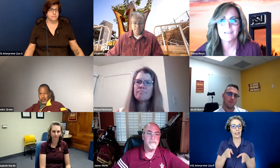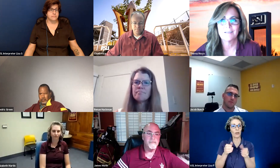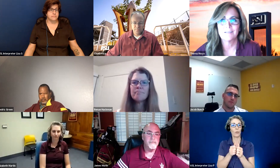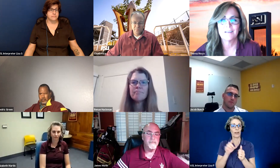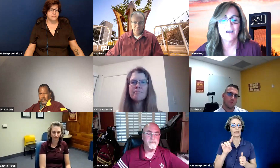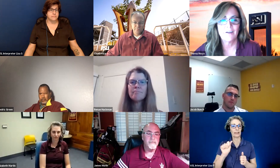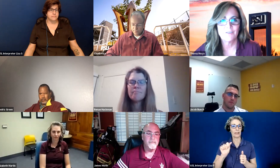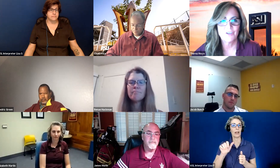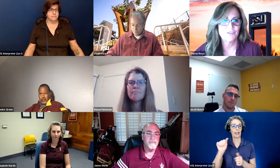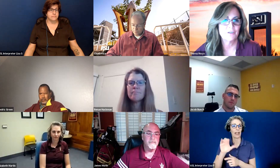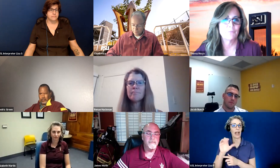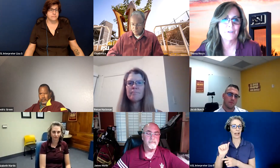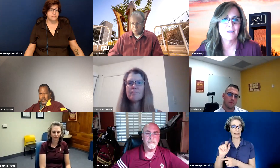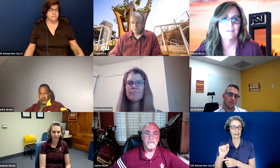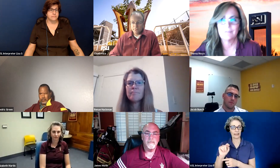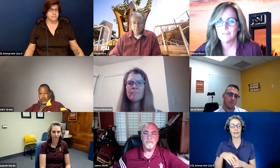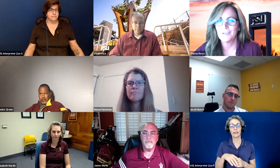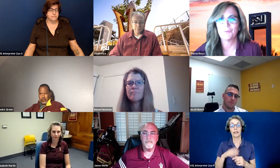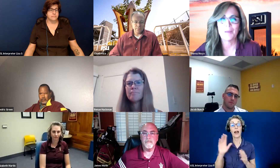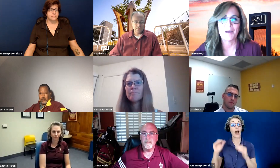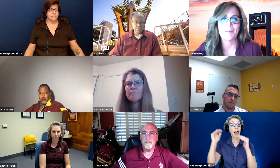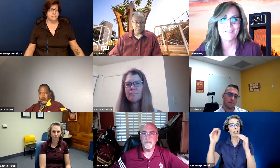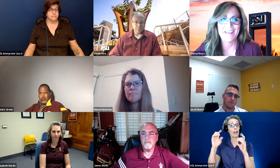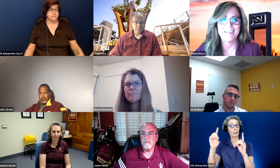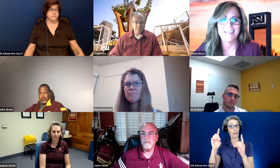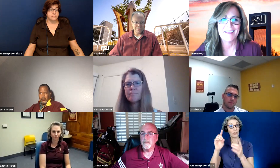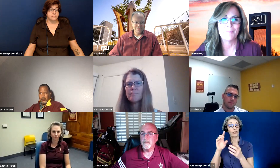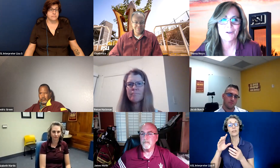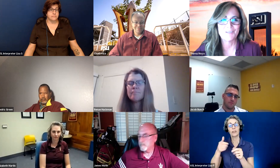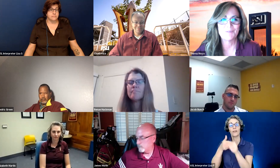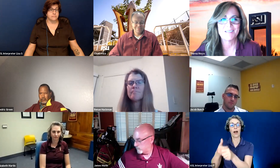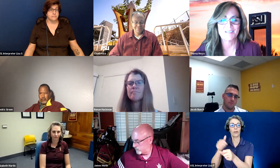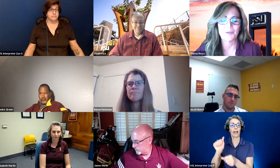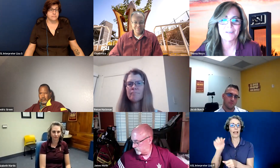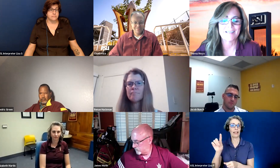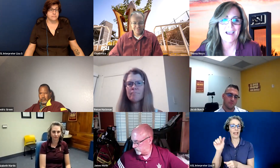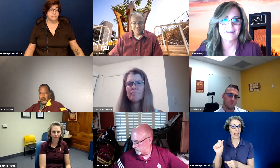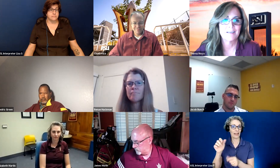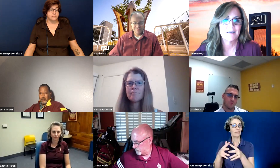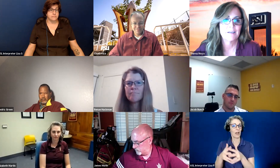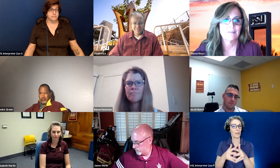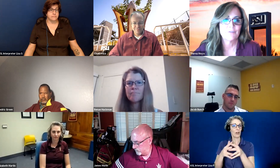and in higher education, we abide by the ADA, Americans with Disabilities Act.